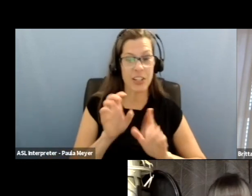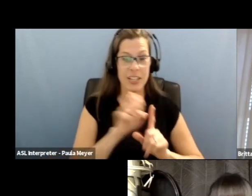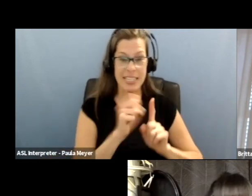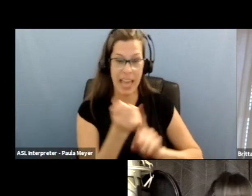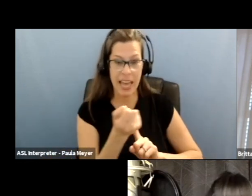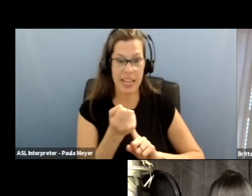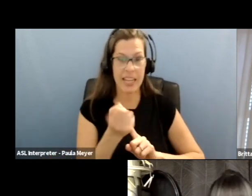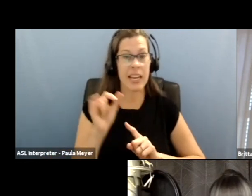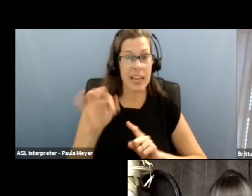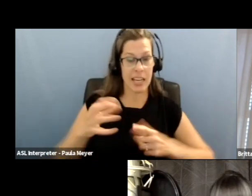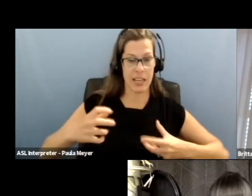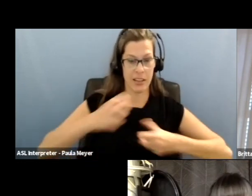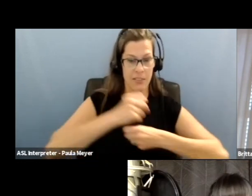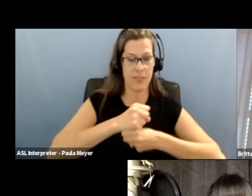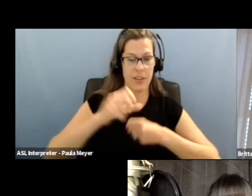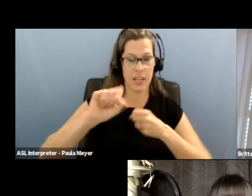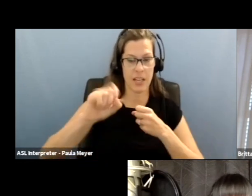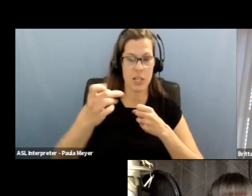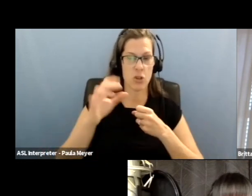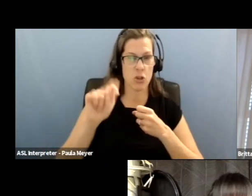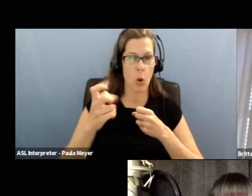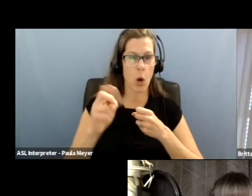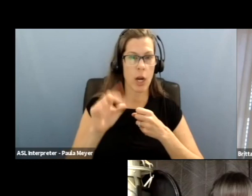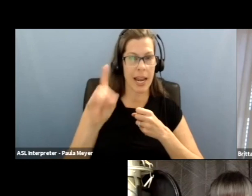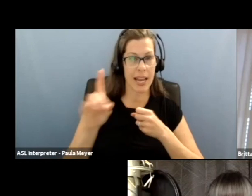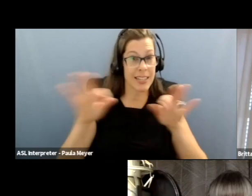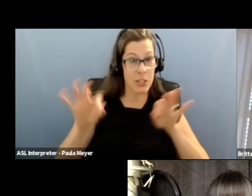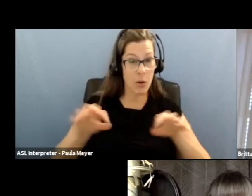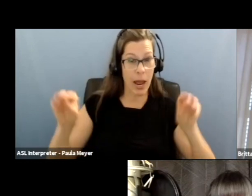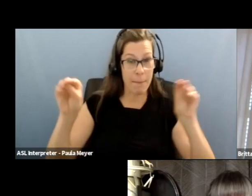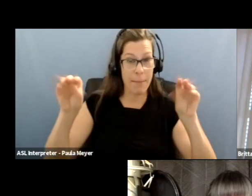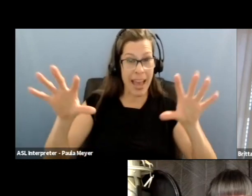I described a magic show one time and so I would go through, here's some really basic